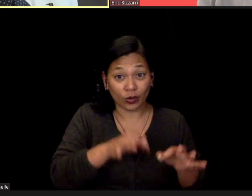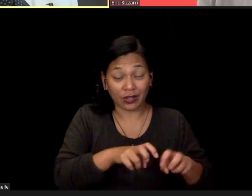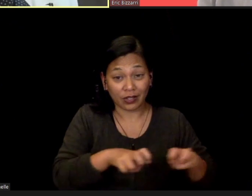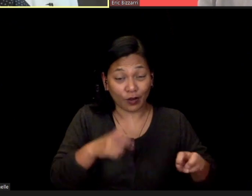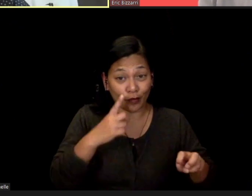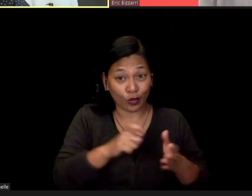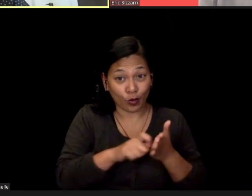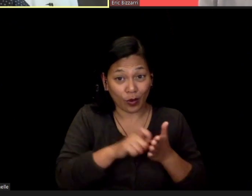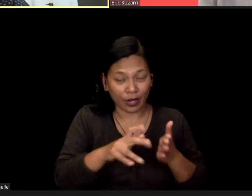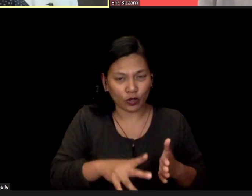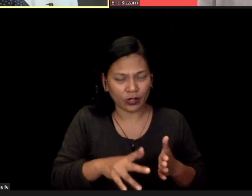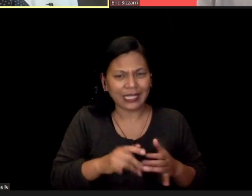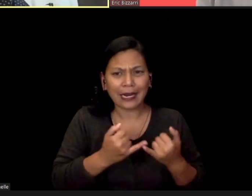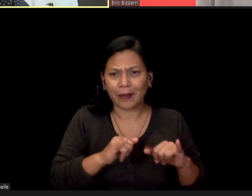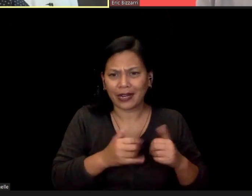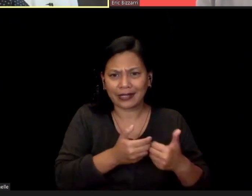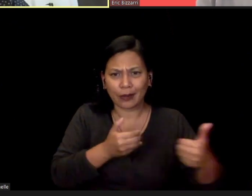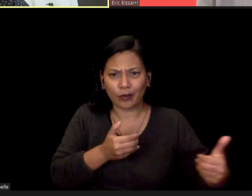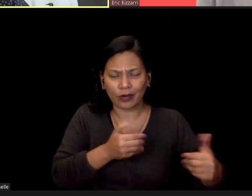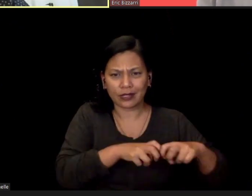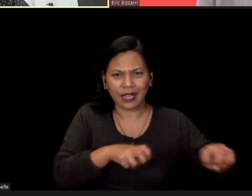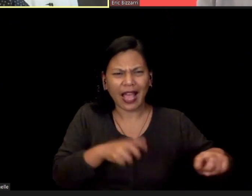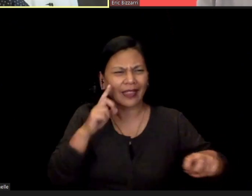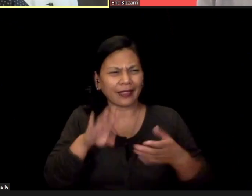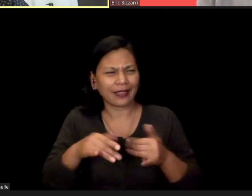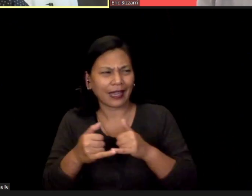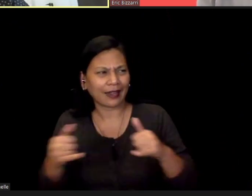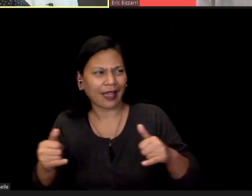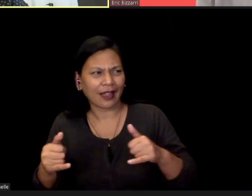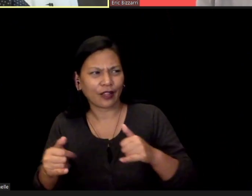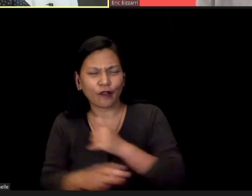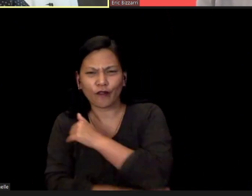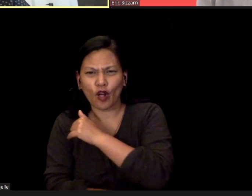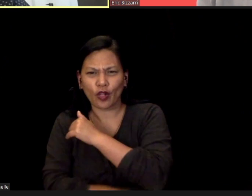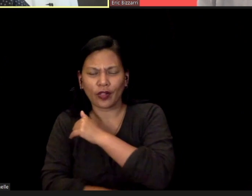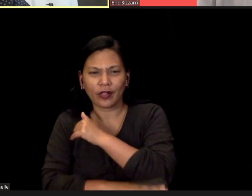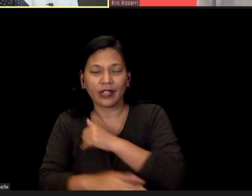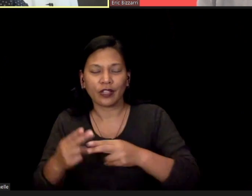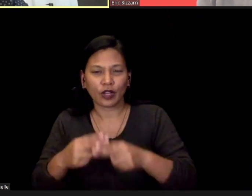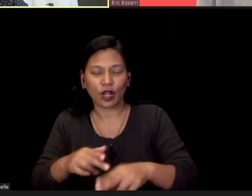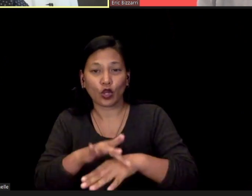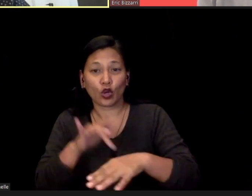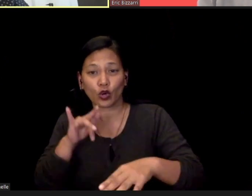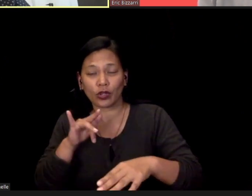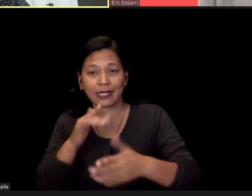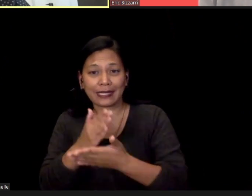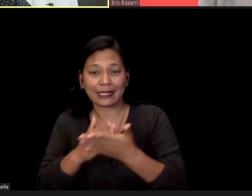And so that deadline I believe is coming up in the fall, but I would check our website. It's the Early stage Development Program.